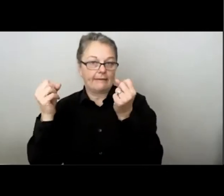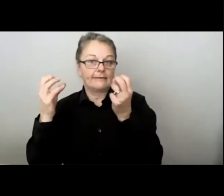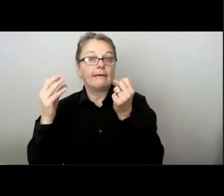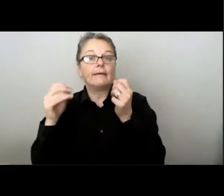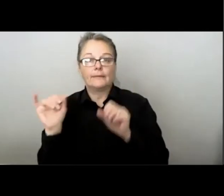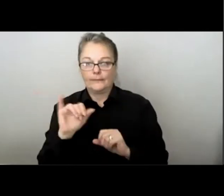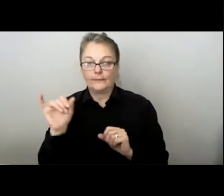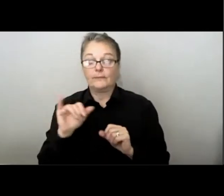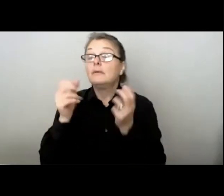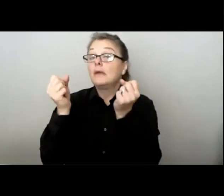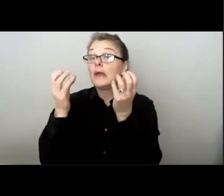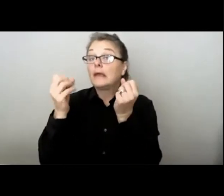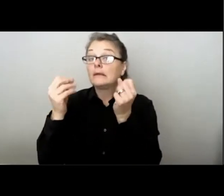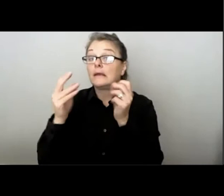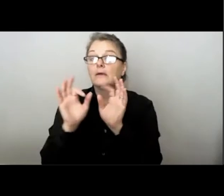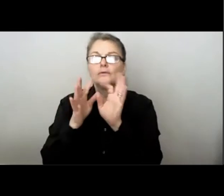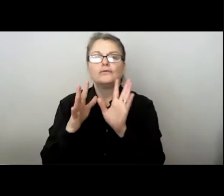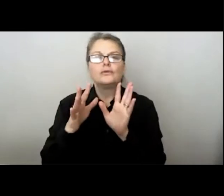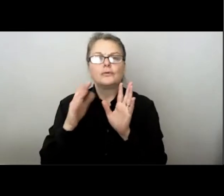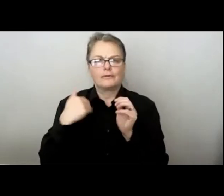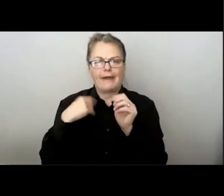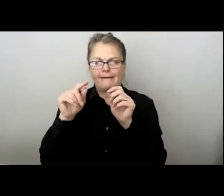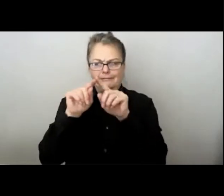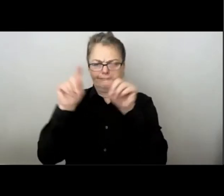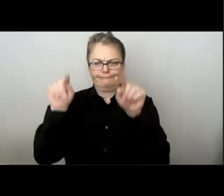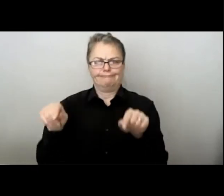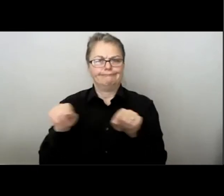ASL INTERPRETER WILL BE AVAILABLE IN A SEPARATE WINDOW